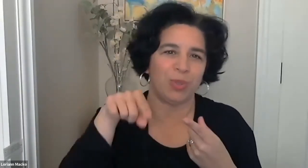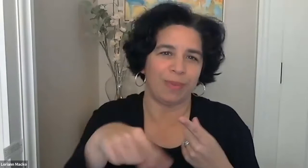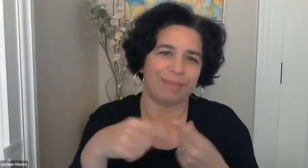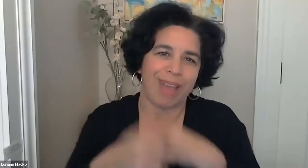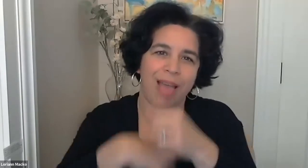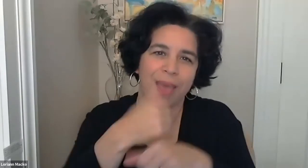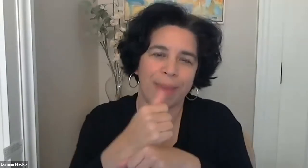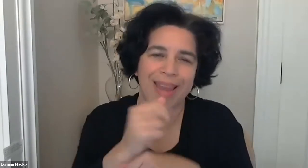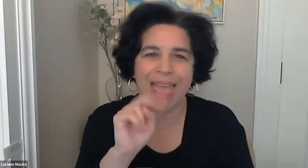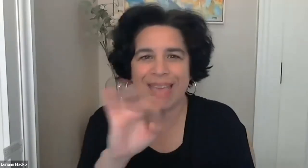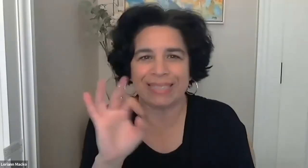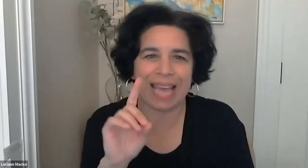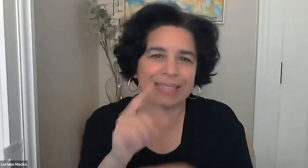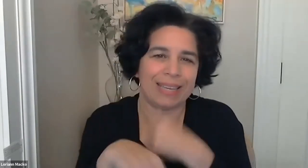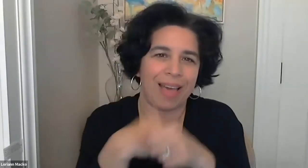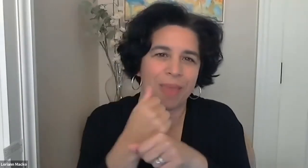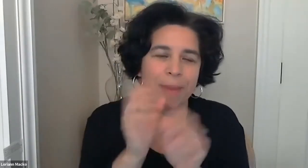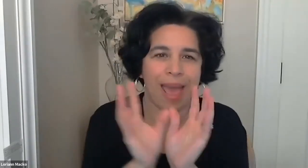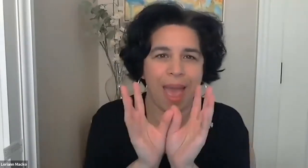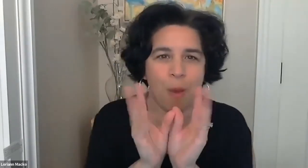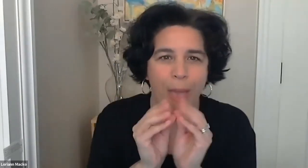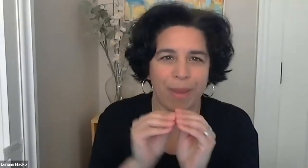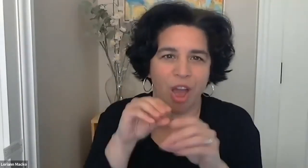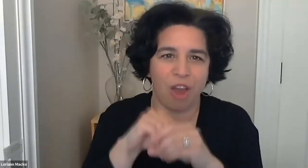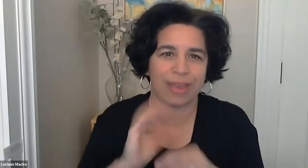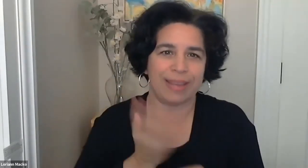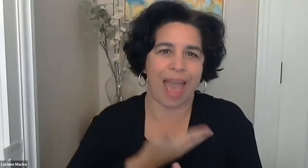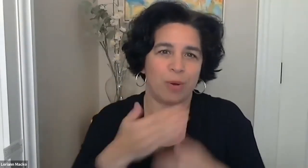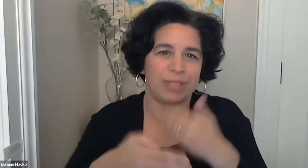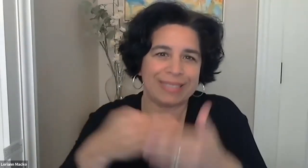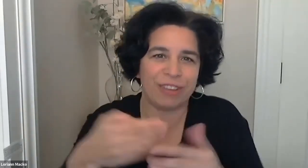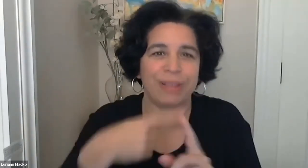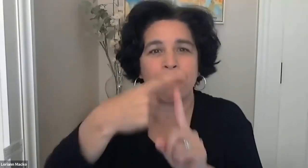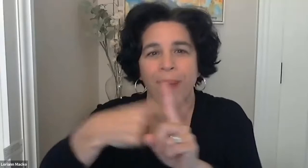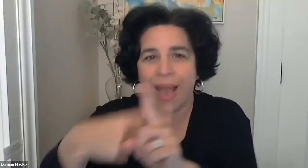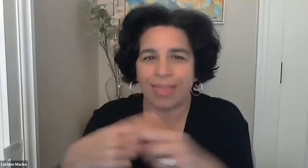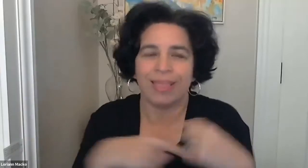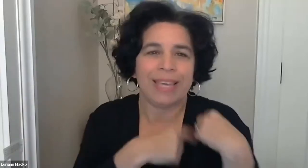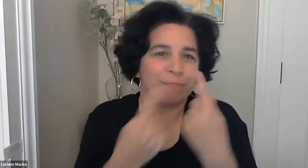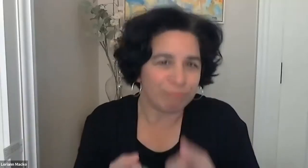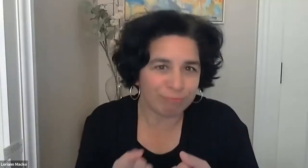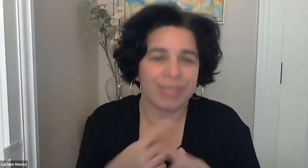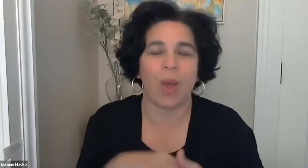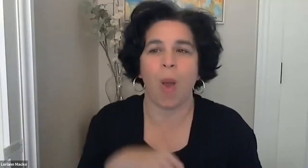My name is Loriann Macko, and I will be the host of this meeting.